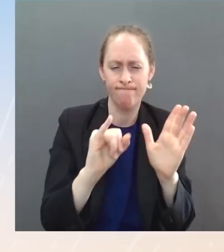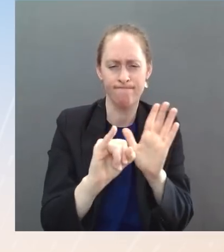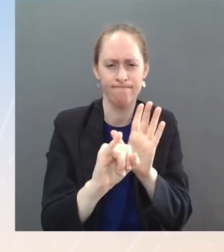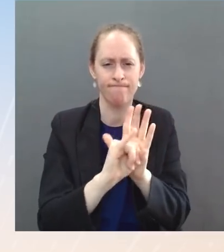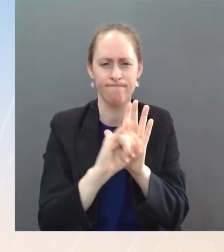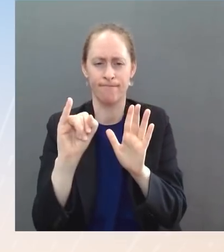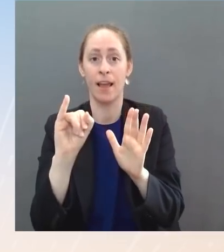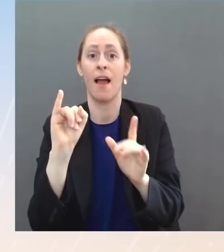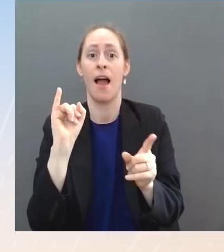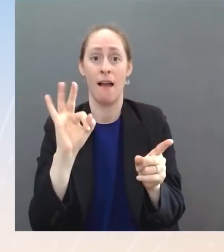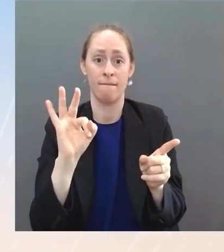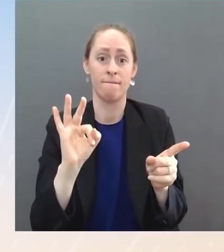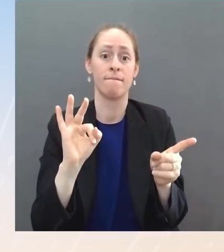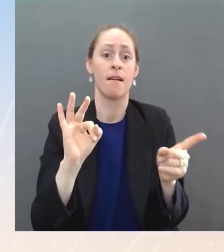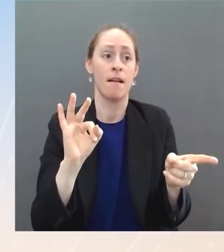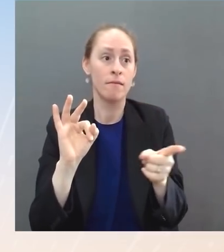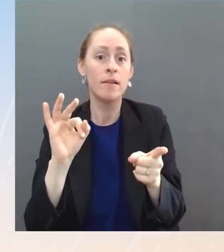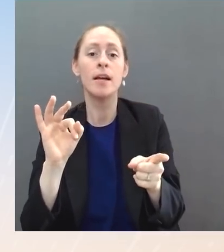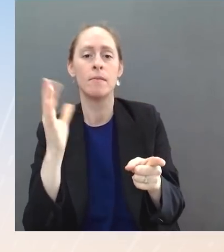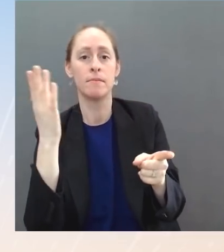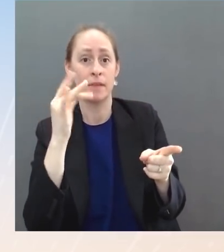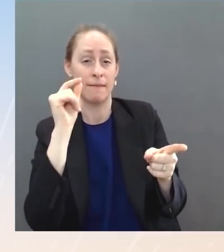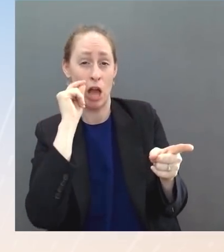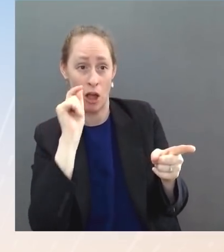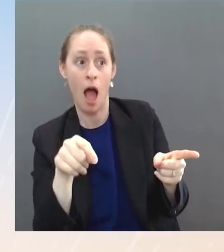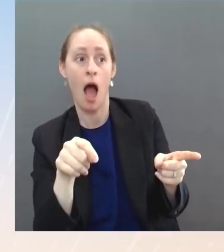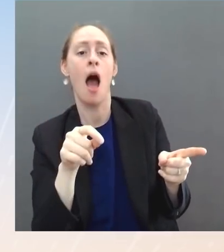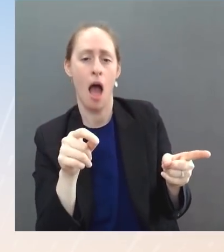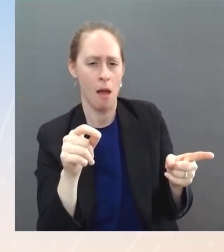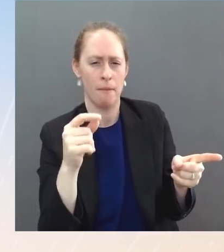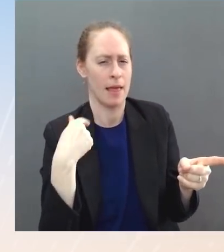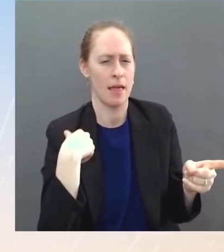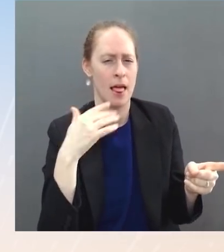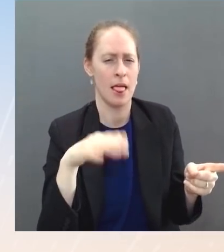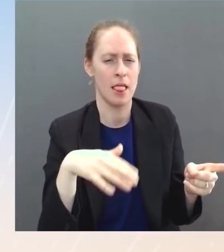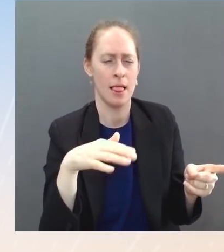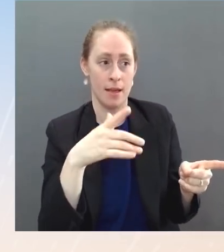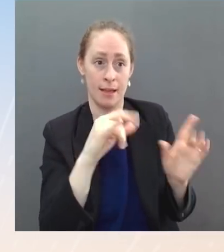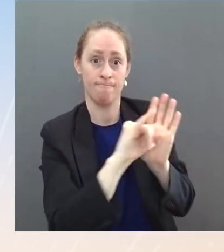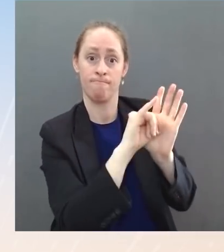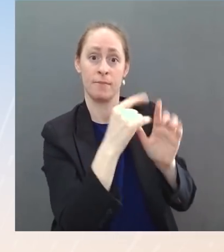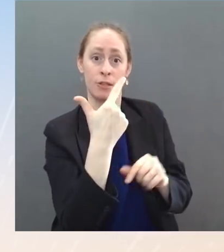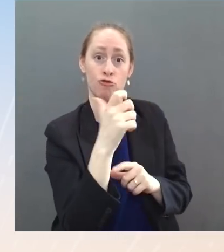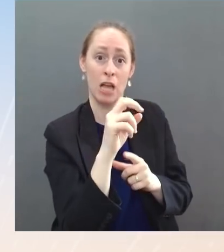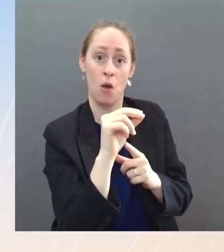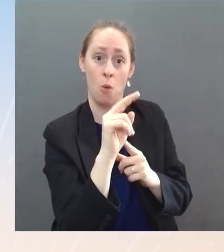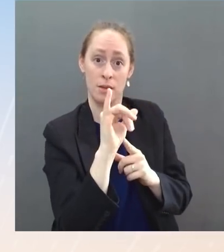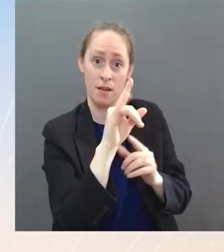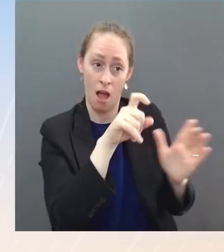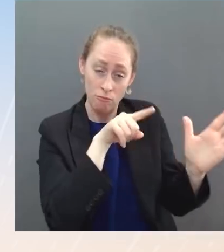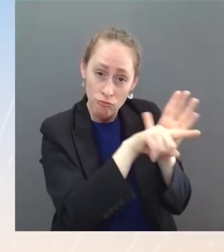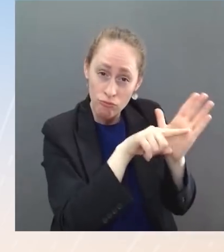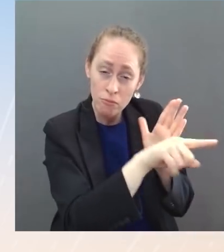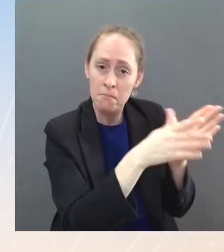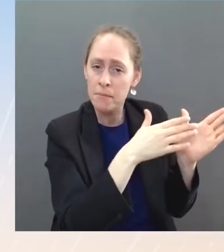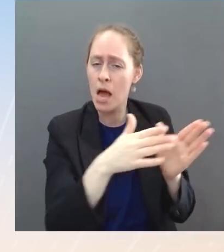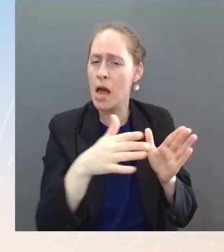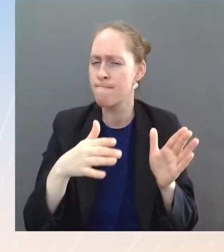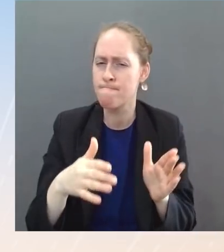we have not arrived at that conclusion yet. Yes. >> The Press: Thanks. I just have three quick questions. When you say the next stage will be "protracted," do you mean years?